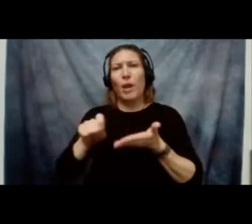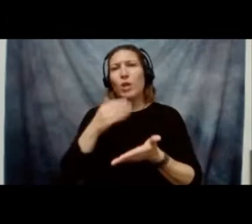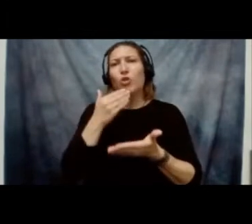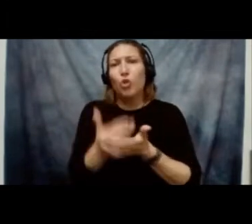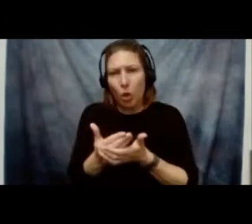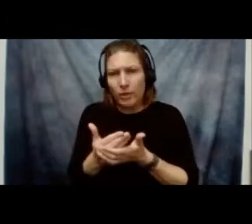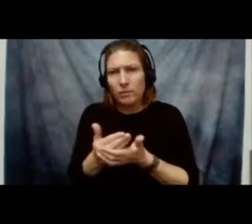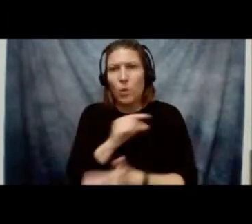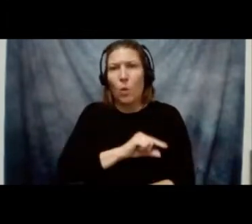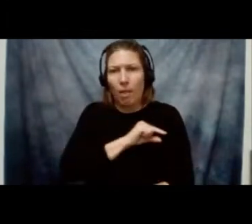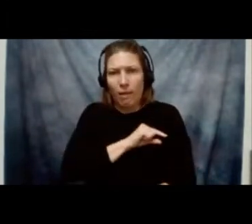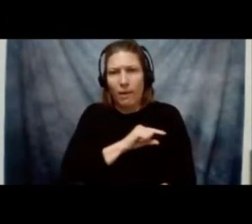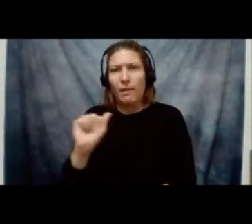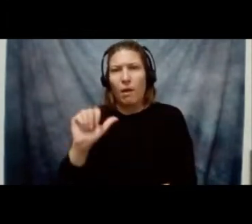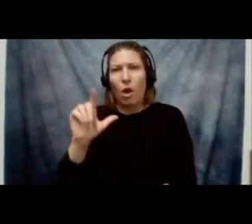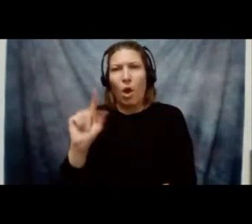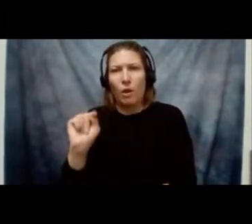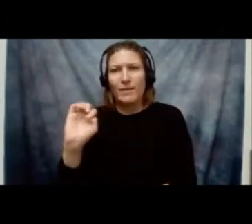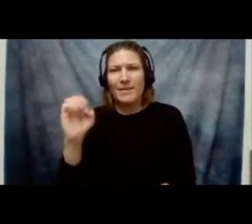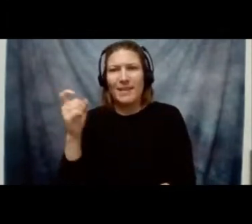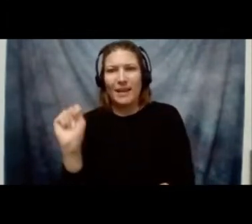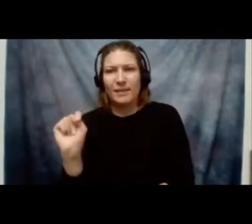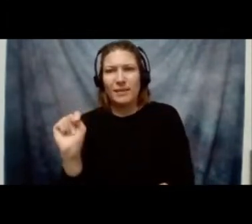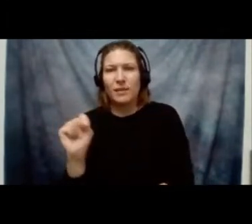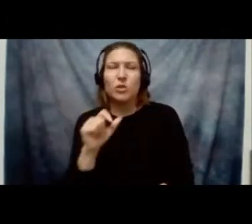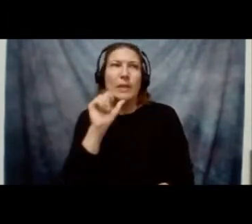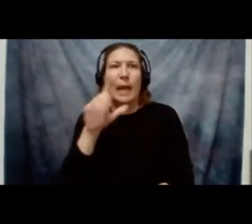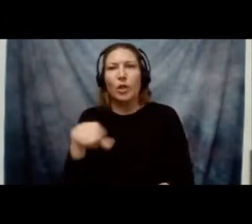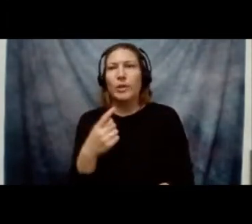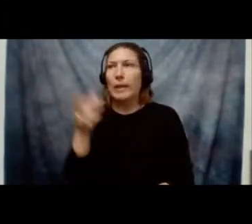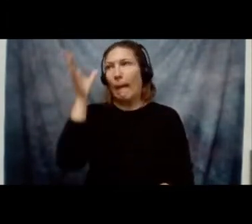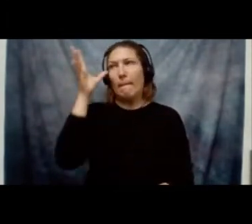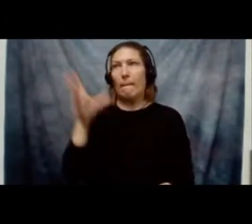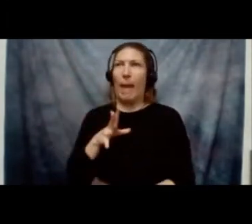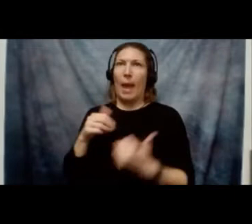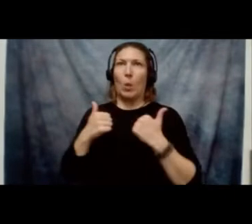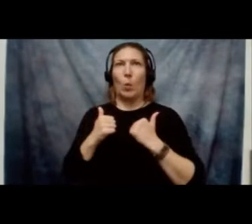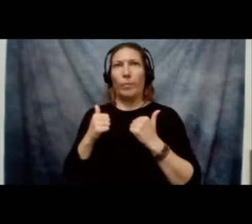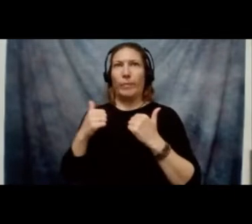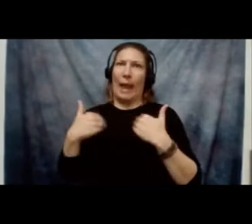or dog on cliff or something like that right so you writing good all text is what is that